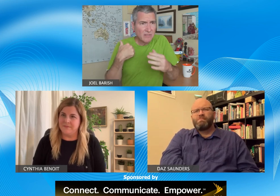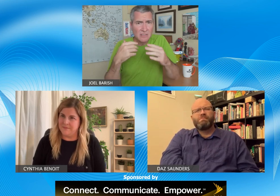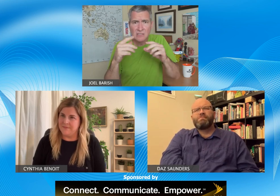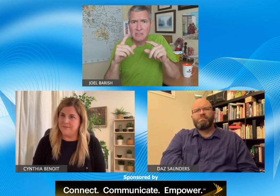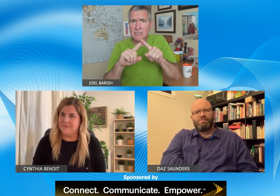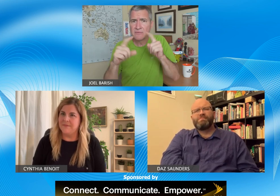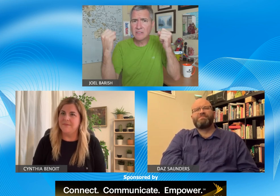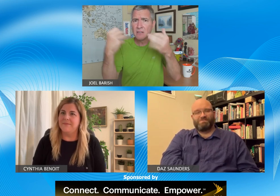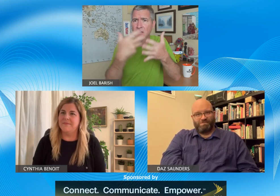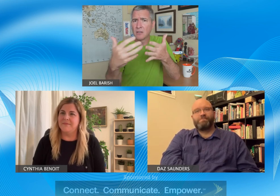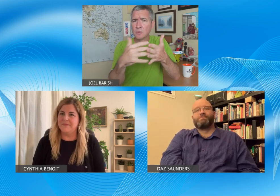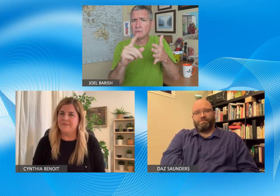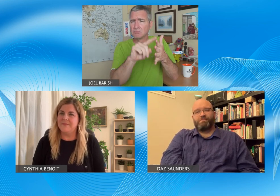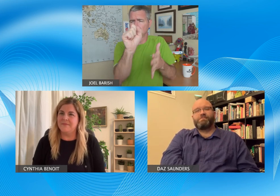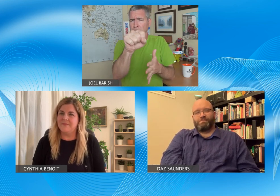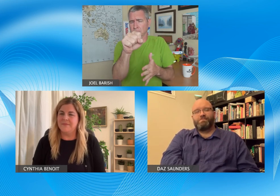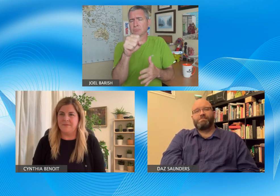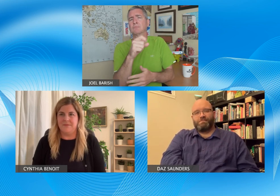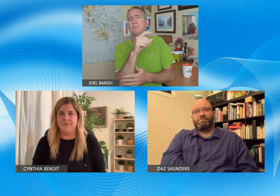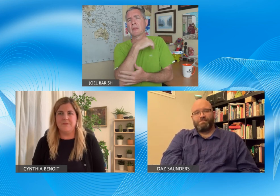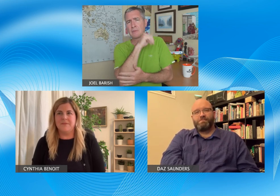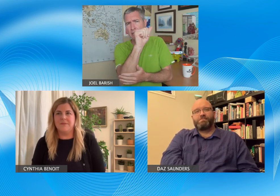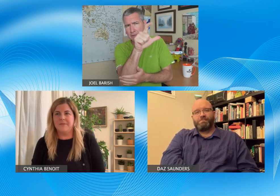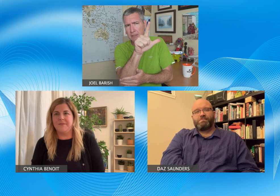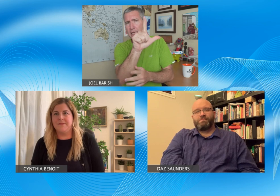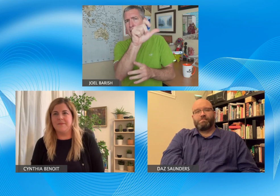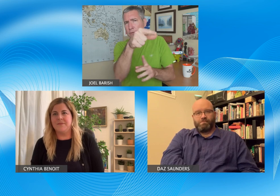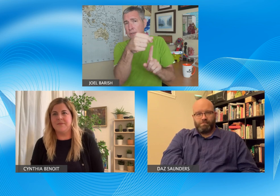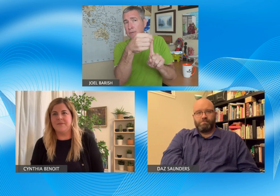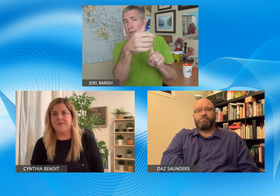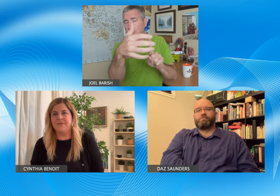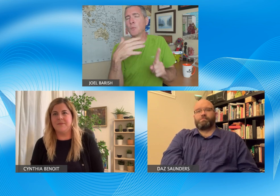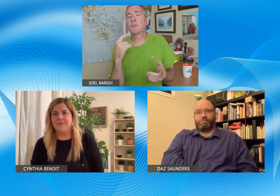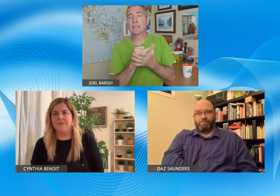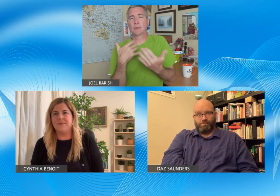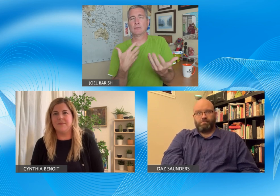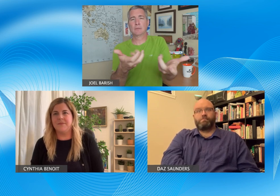Is there other sign languages in Canada? Yes, they have ASL and LSQ.